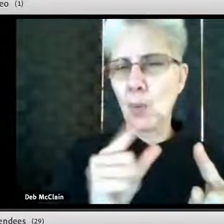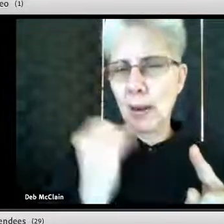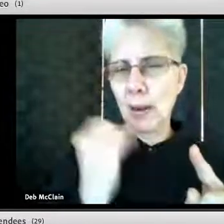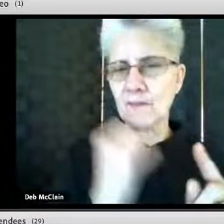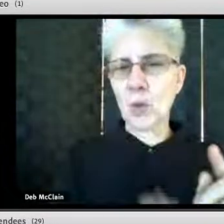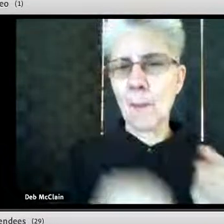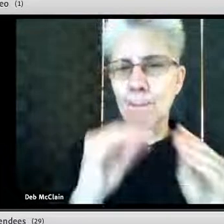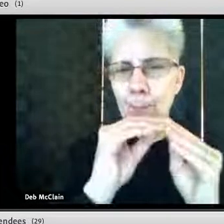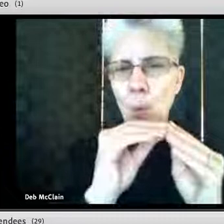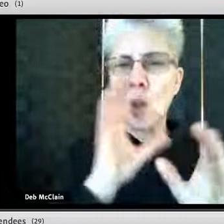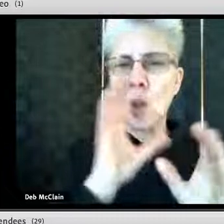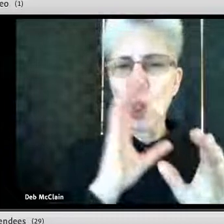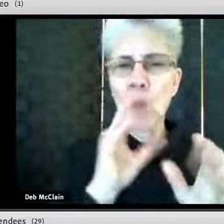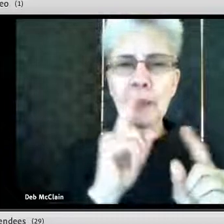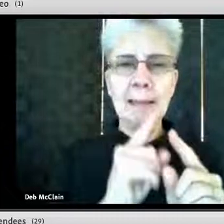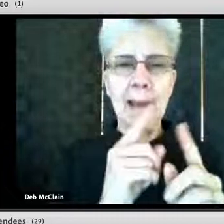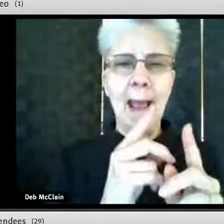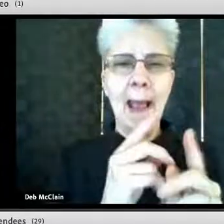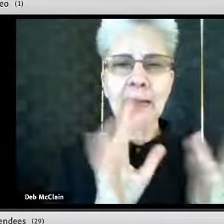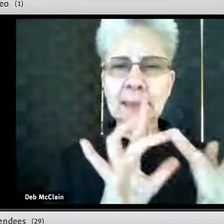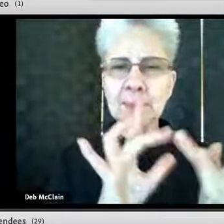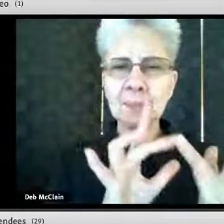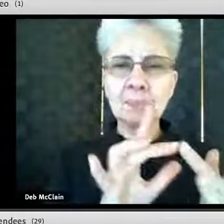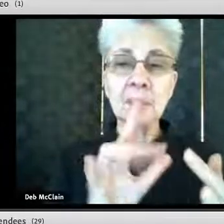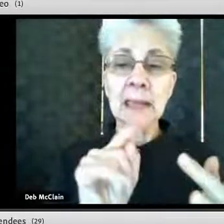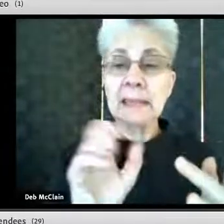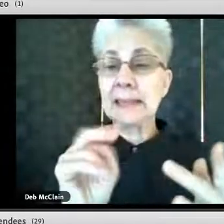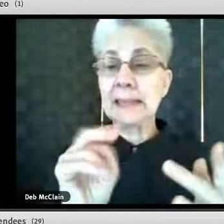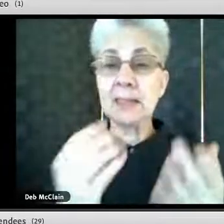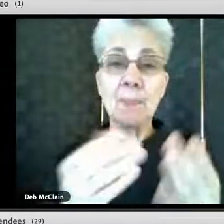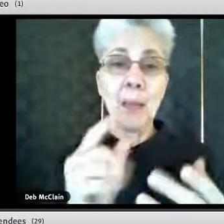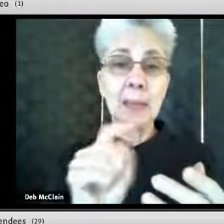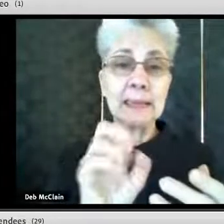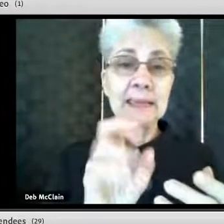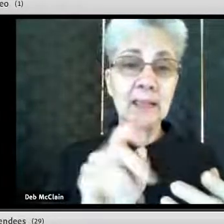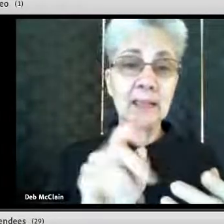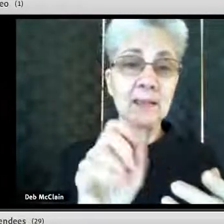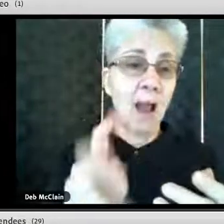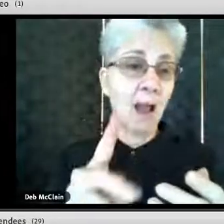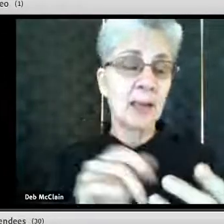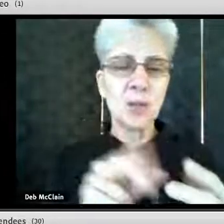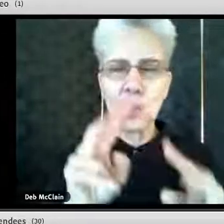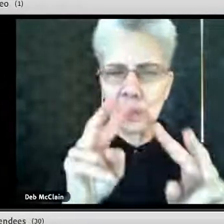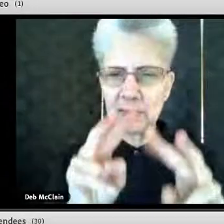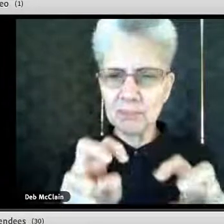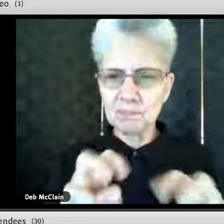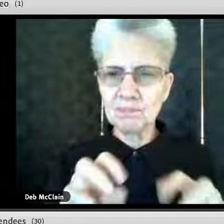If you're looking at engaging your teams, maybe TikTok. And you can look down here and again,